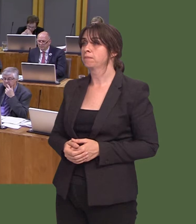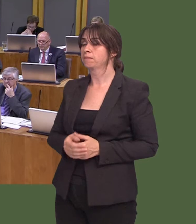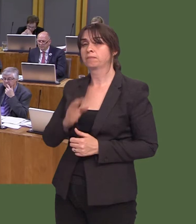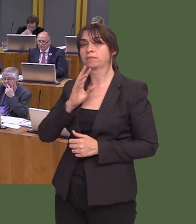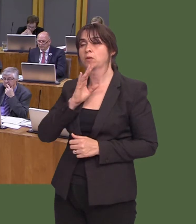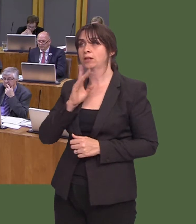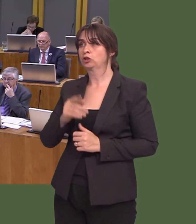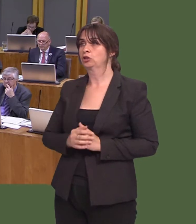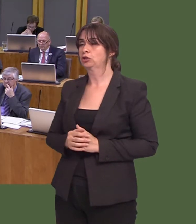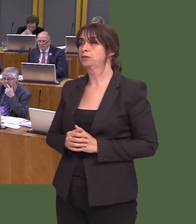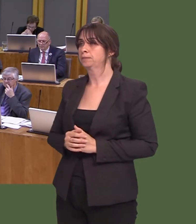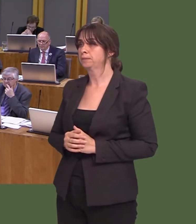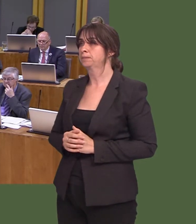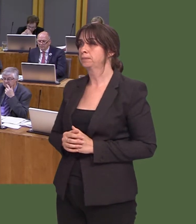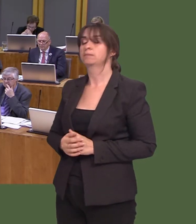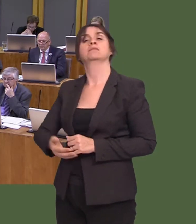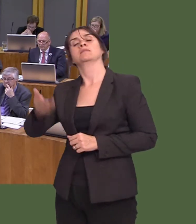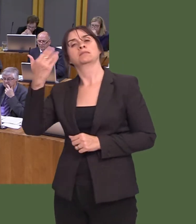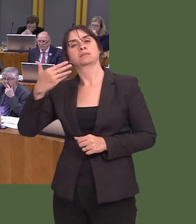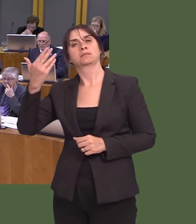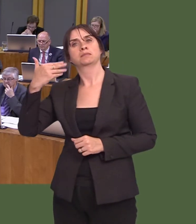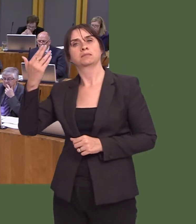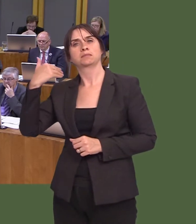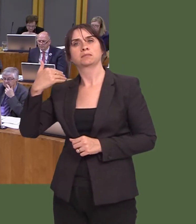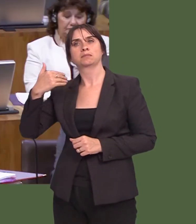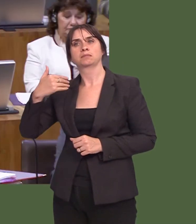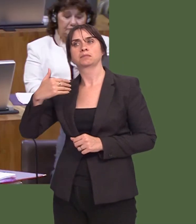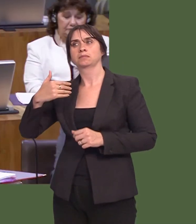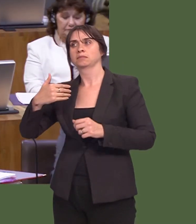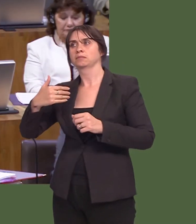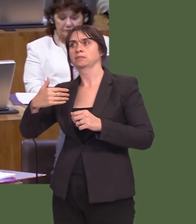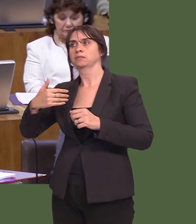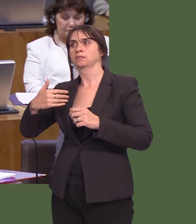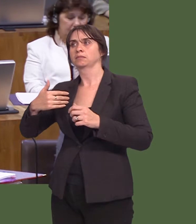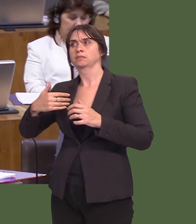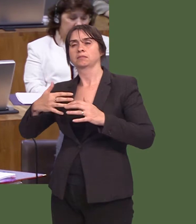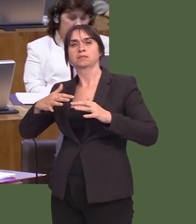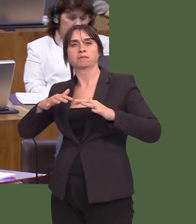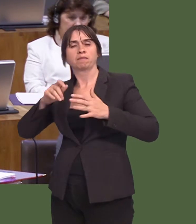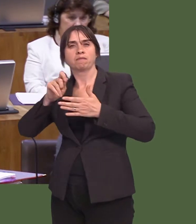to get everybody out to vote, but thatís not the case any longer, as so many people vote through the post.